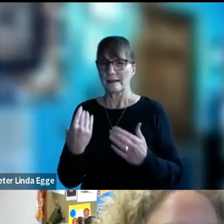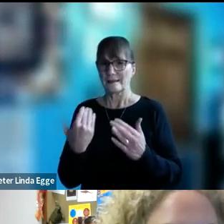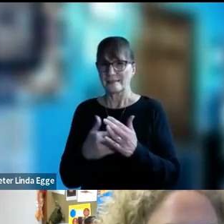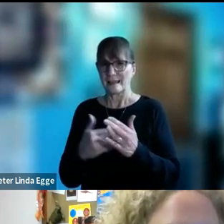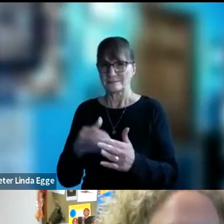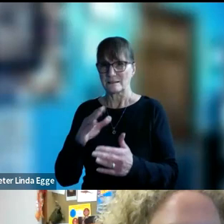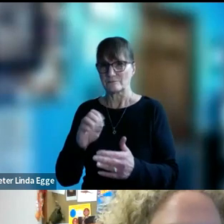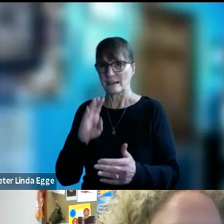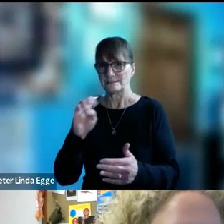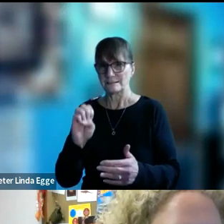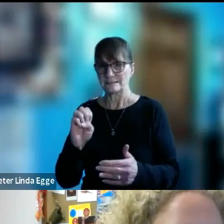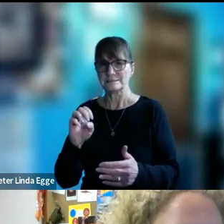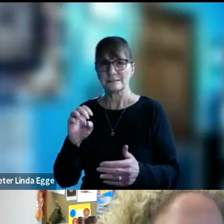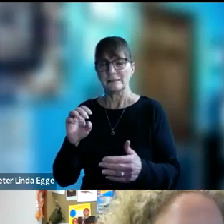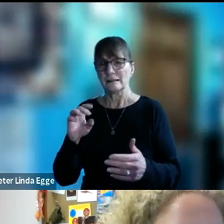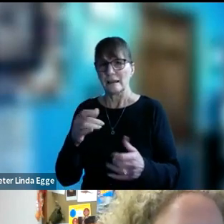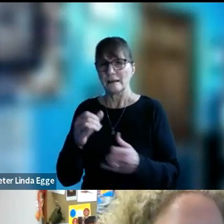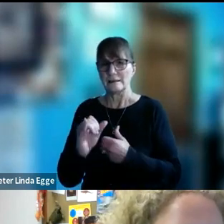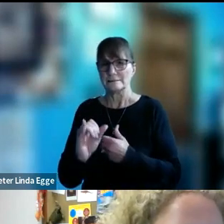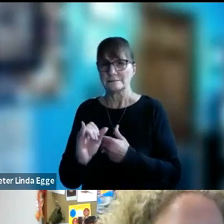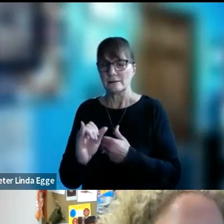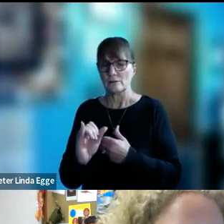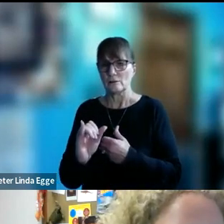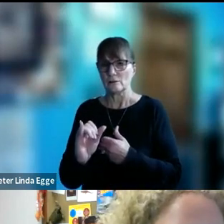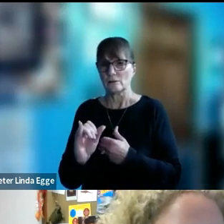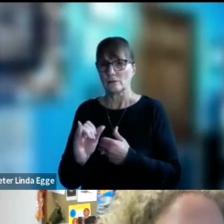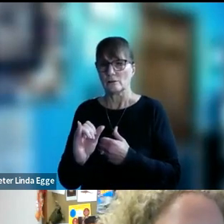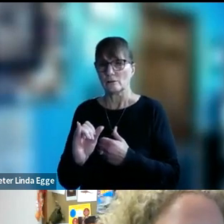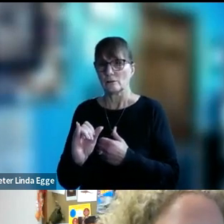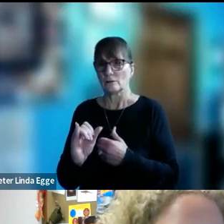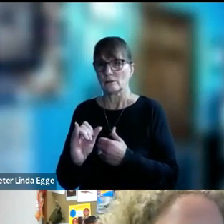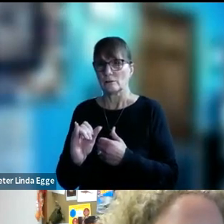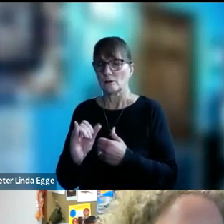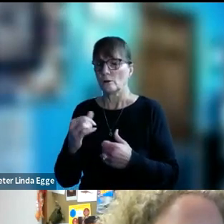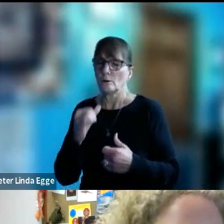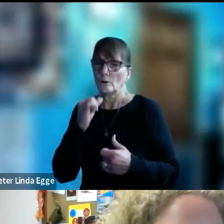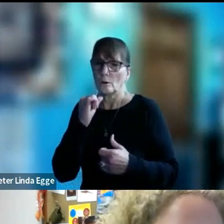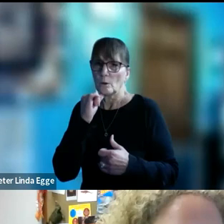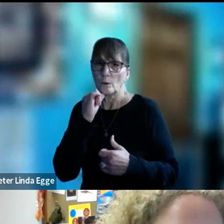I still adjudicate claims, and I think, I mean we don't deny people